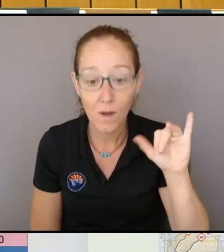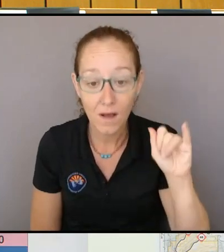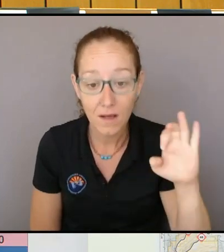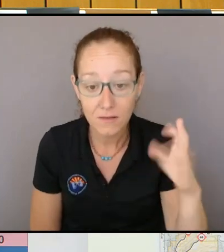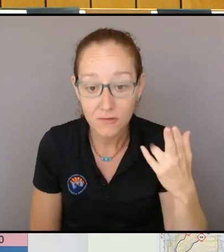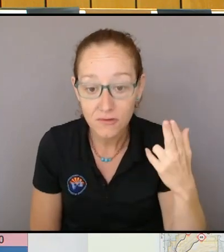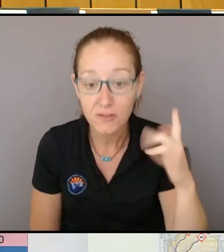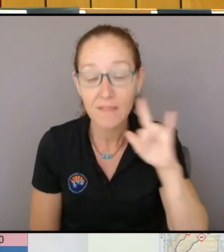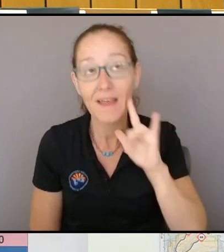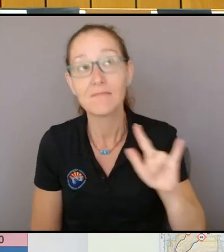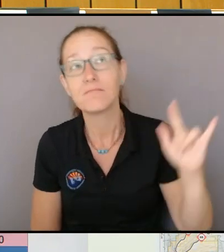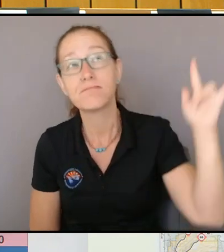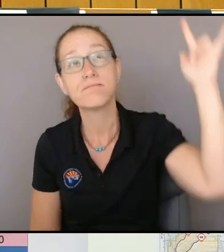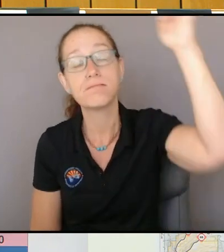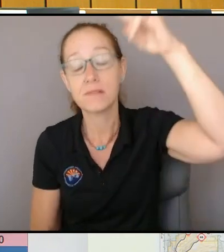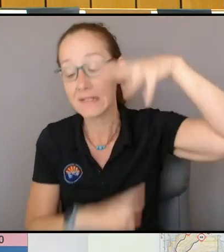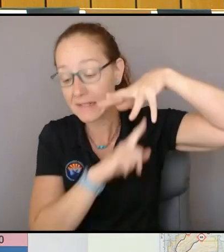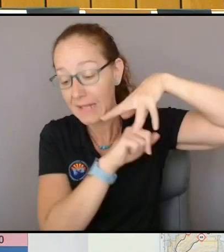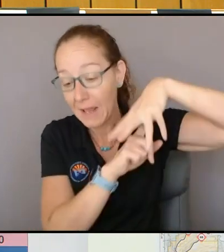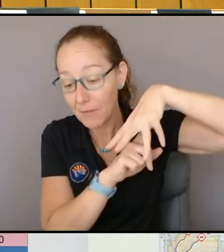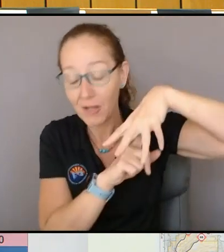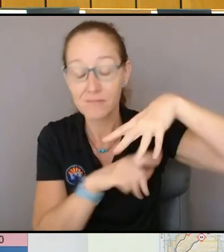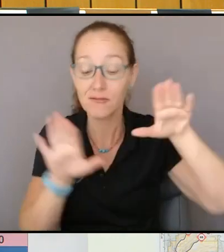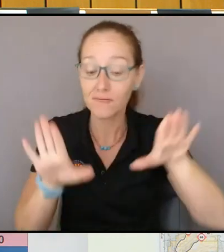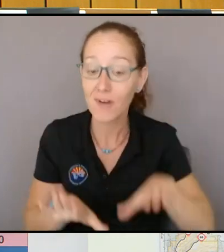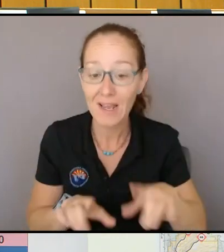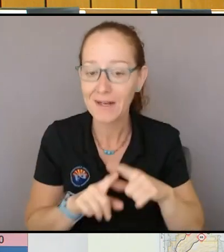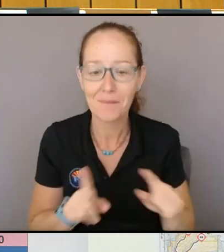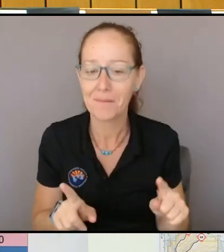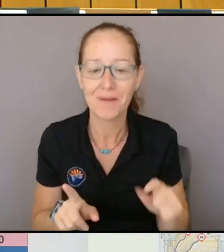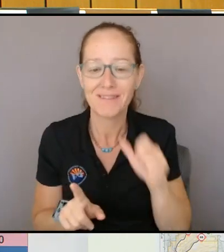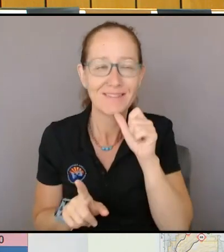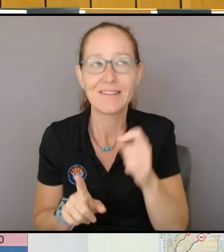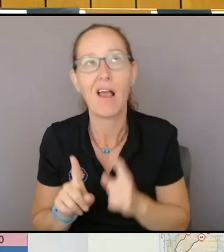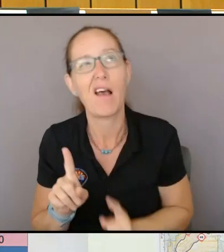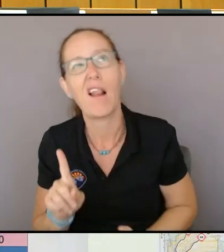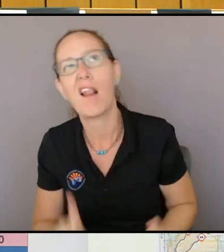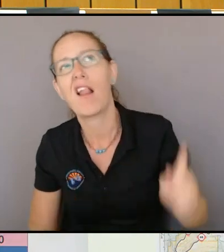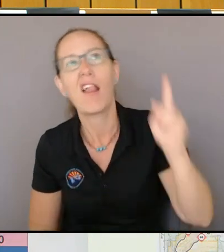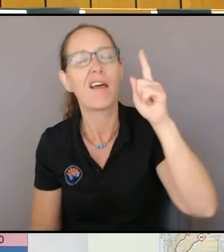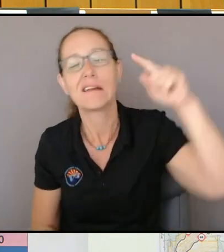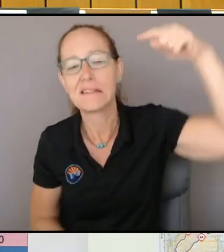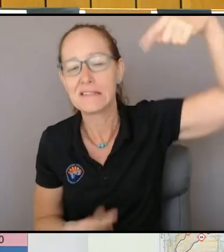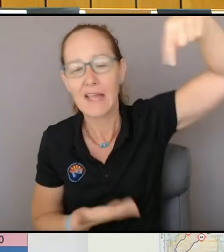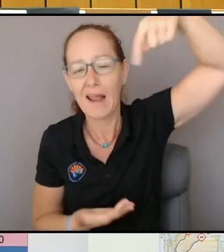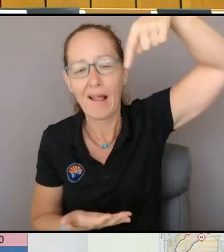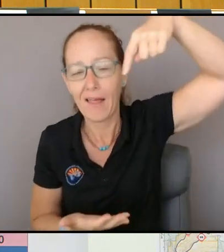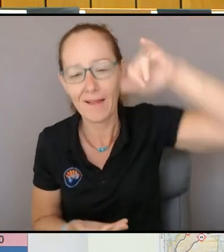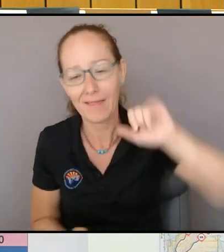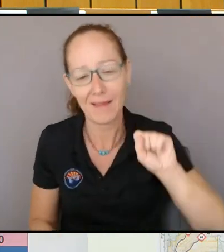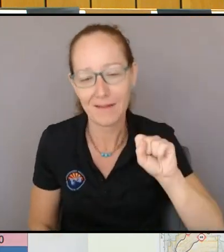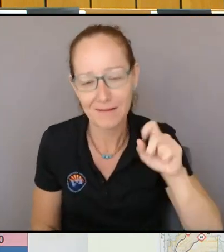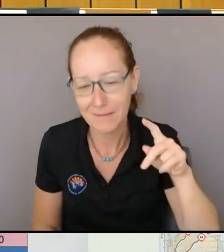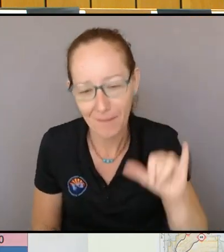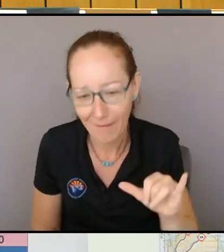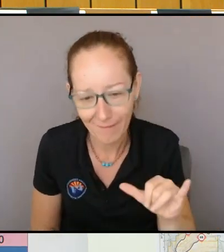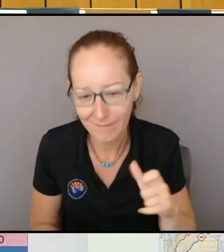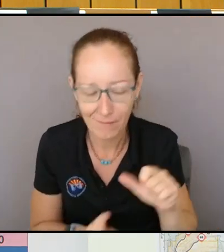quality I guess. So, they can't see what we want to see from that elevation. This morning, it's our intent to get aircraft